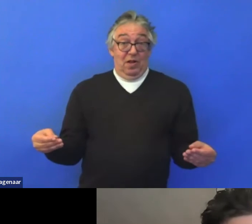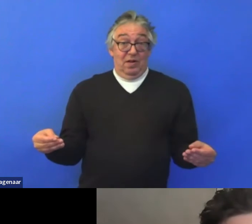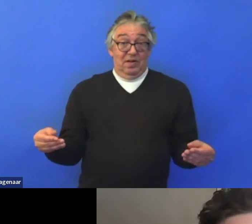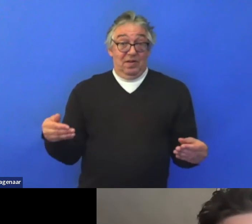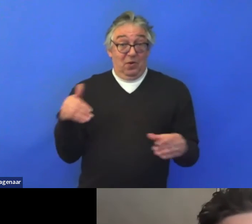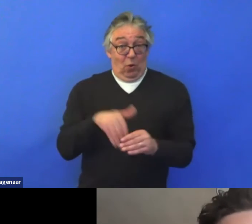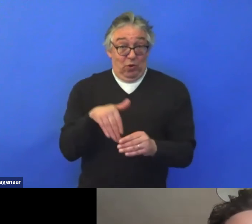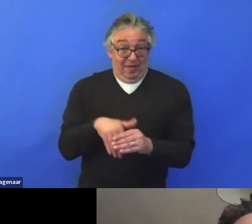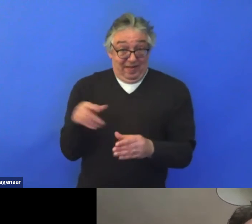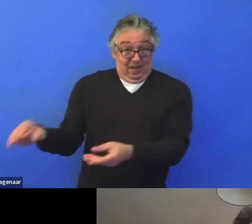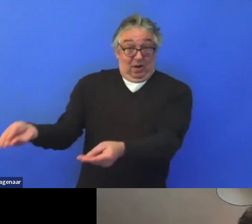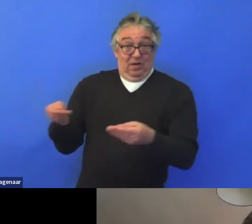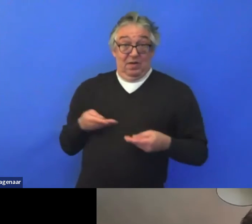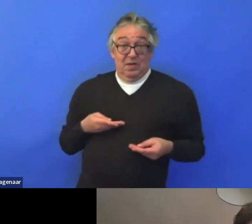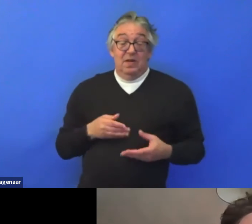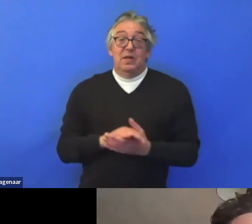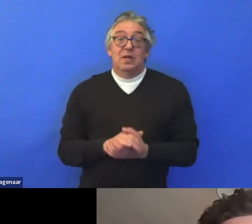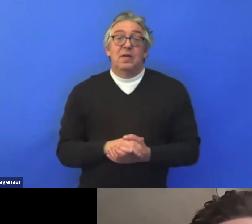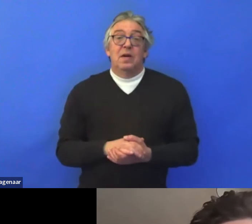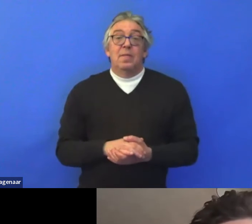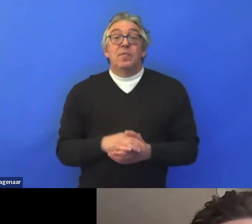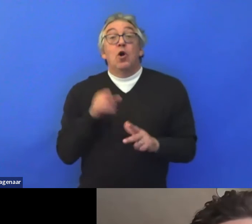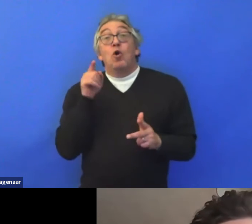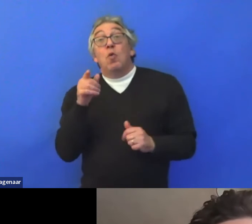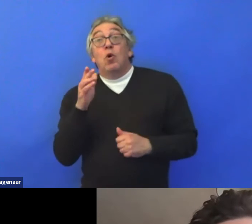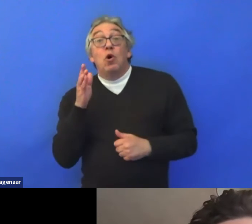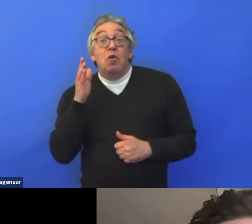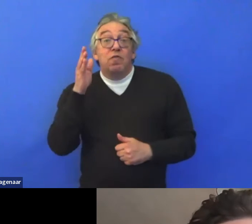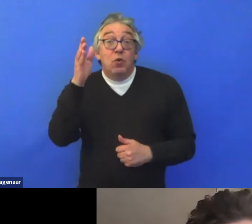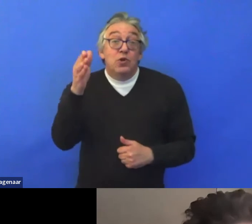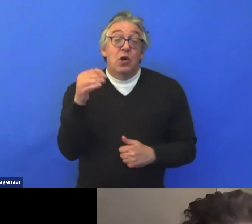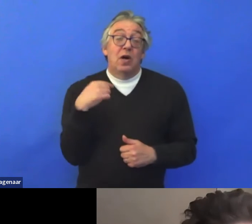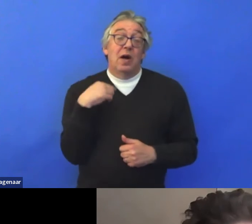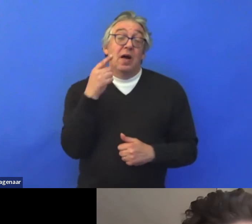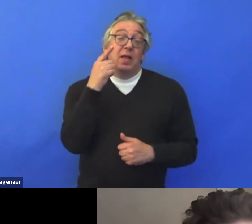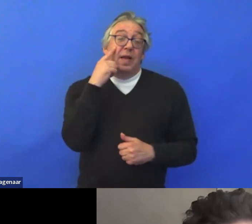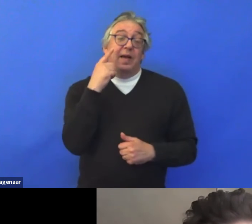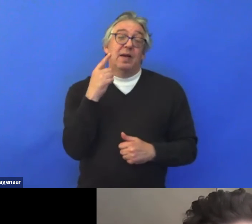Going forward, looking overall. One of the main points that came out was